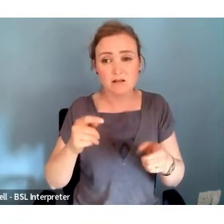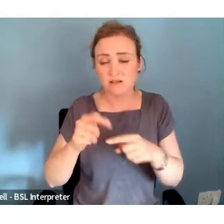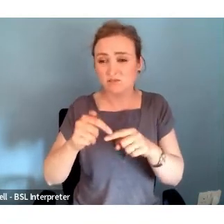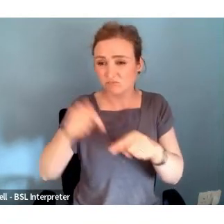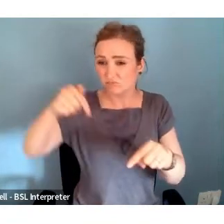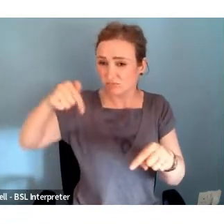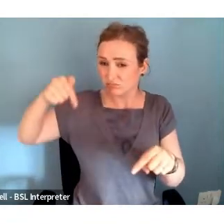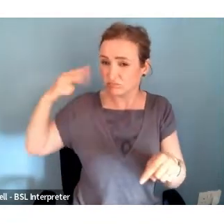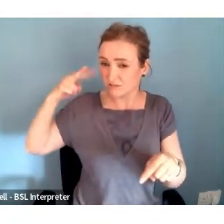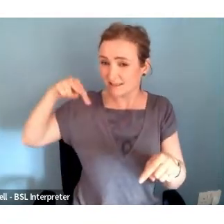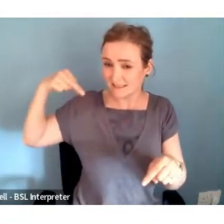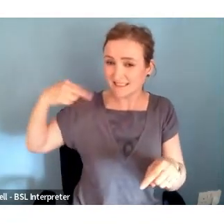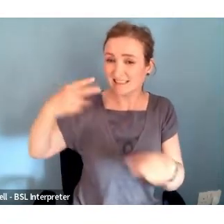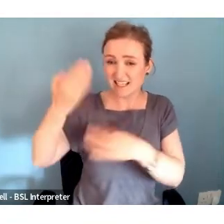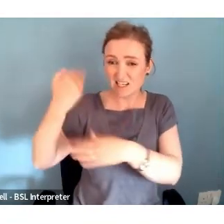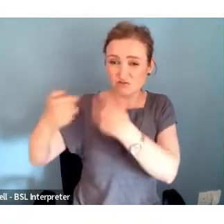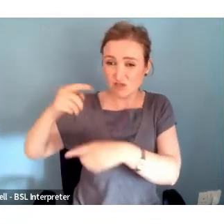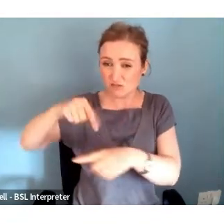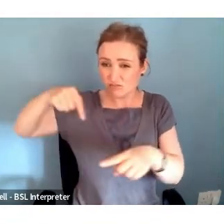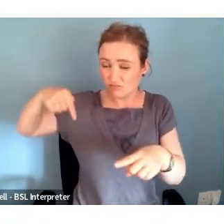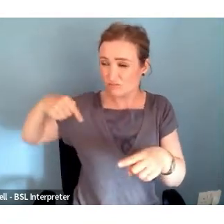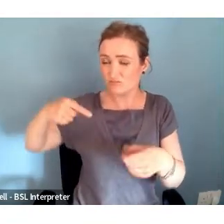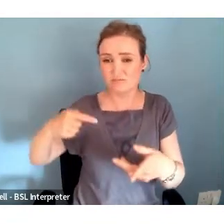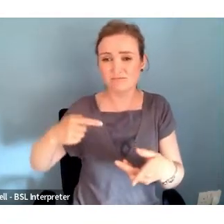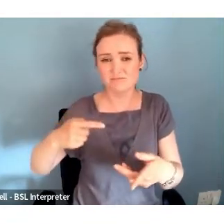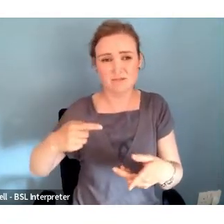ing they won't want me. If they see things on the job